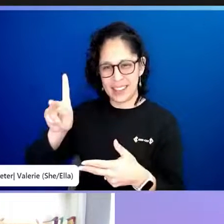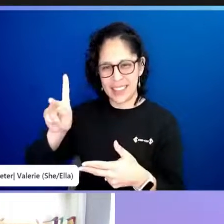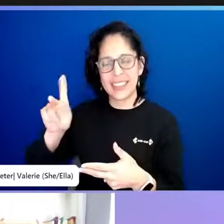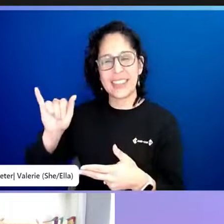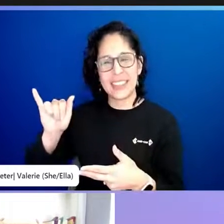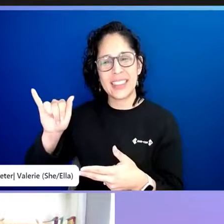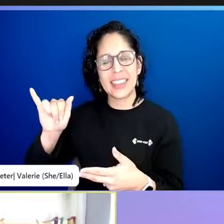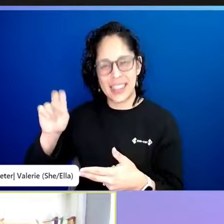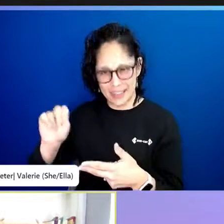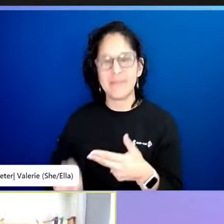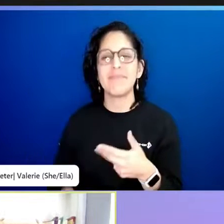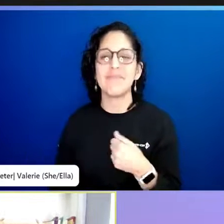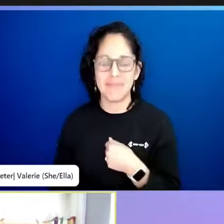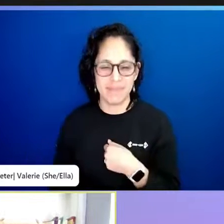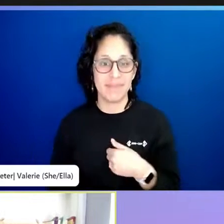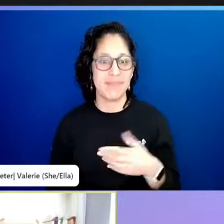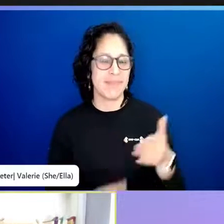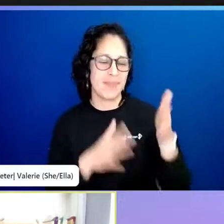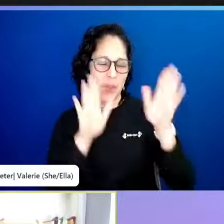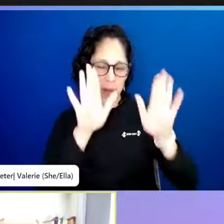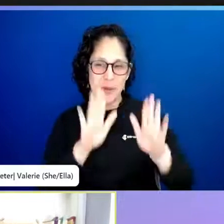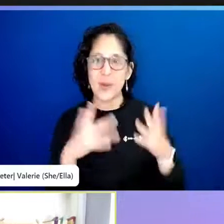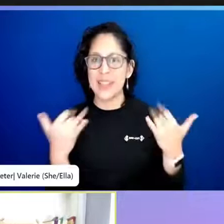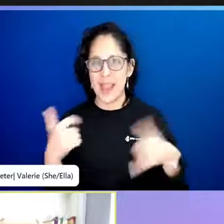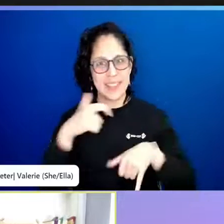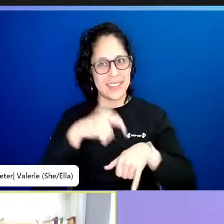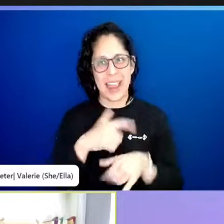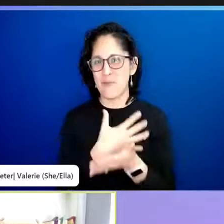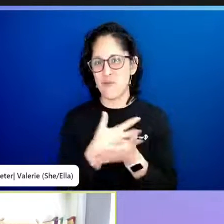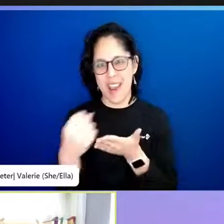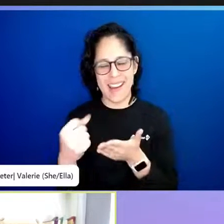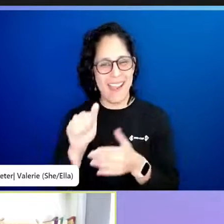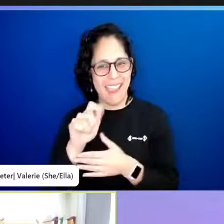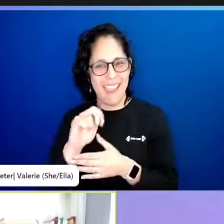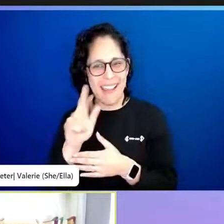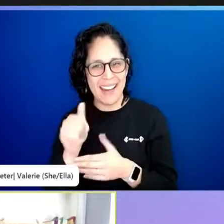wonderful well we are at time here Anna thank you so much for your presentation